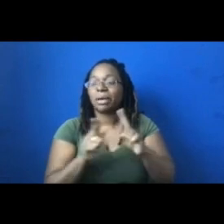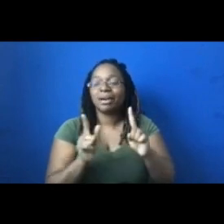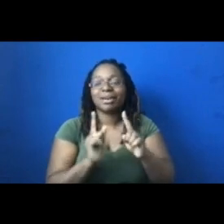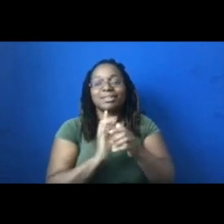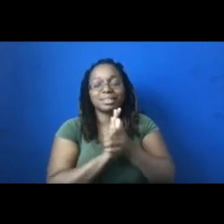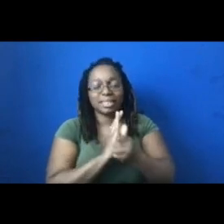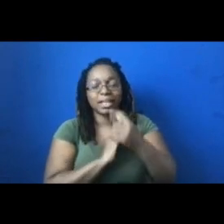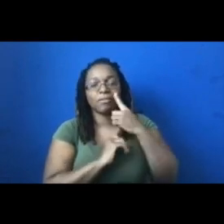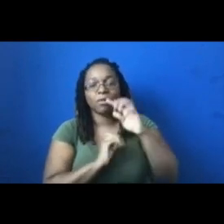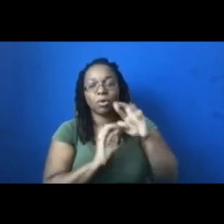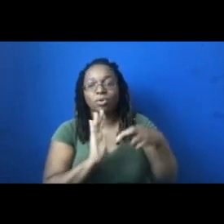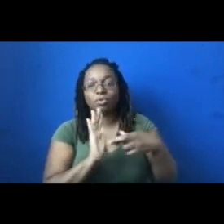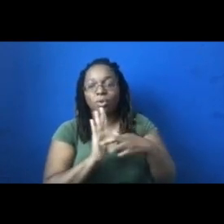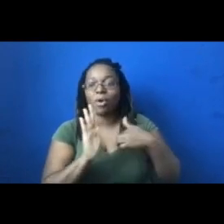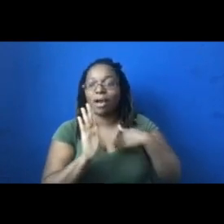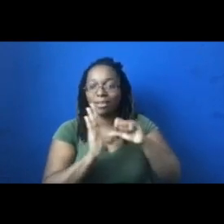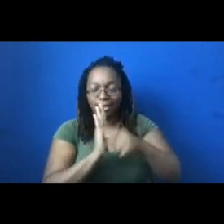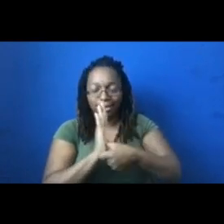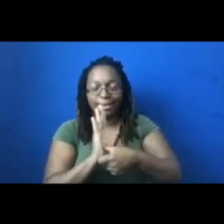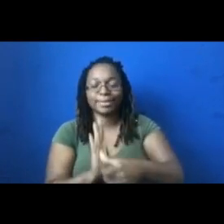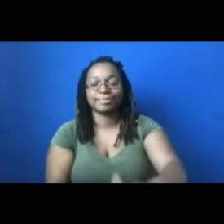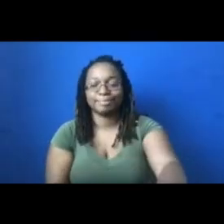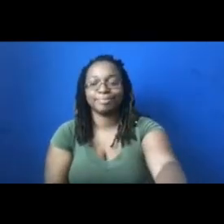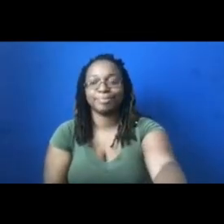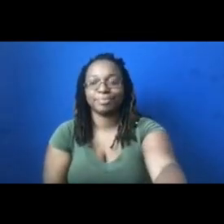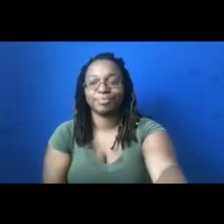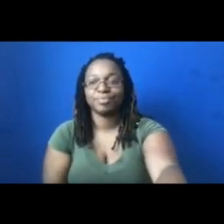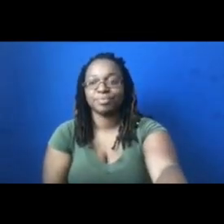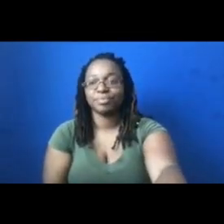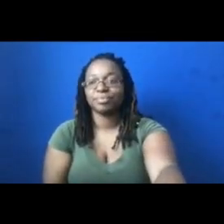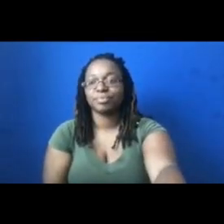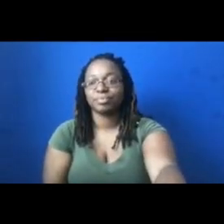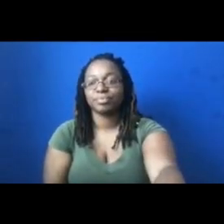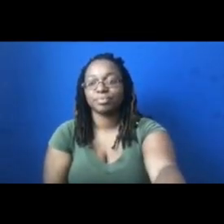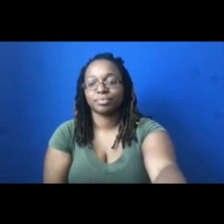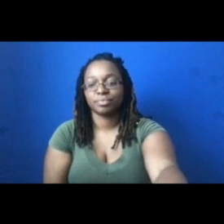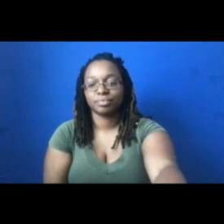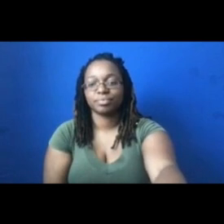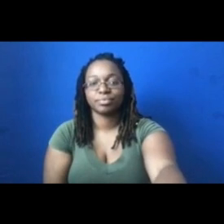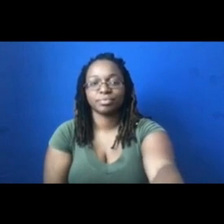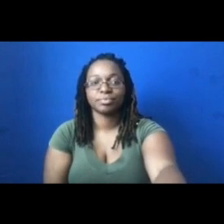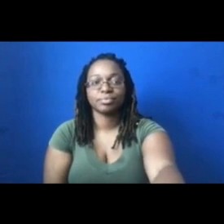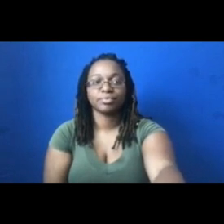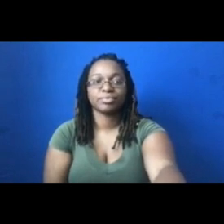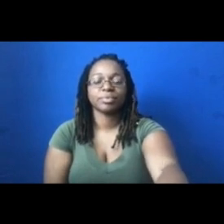slide here. So the role is going to be climate equity officers.